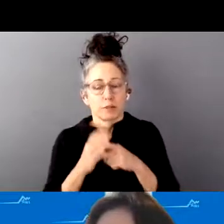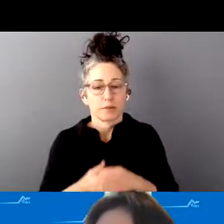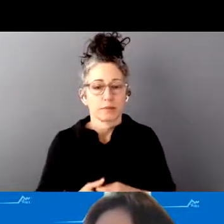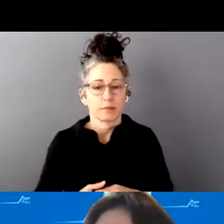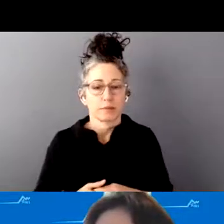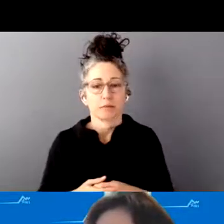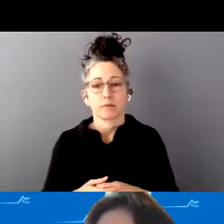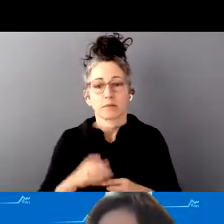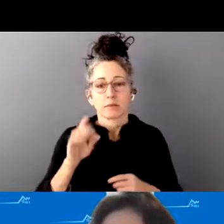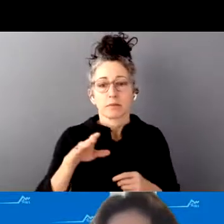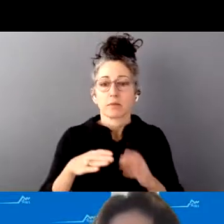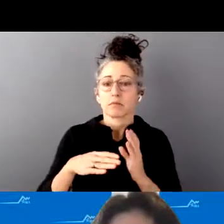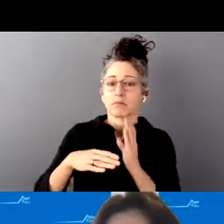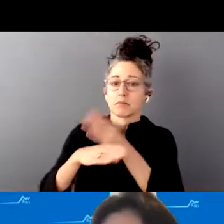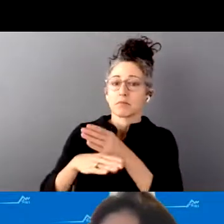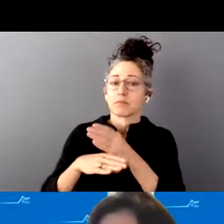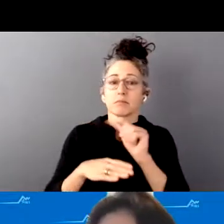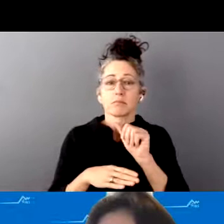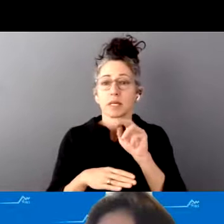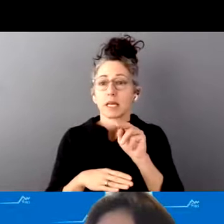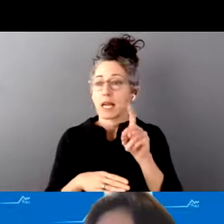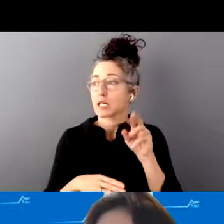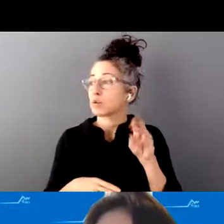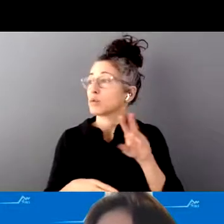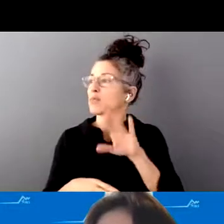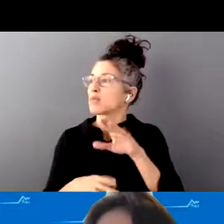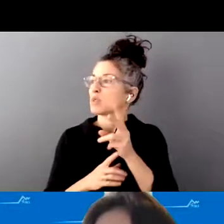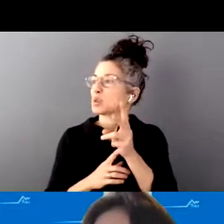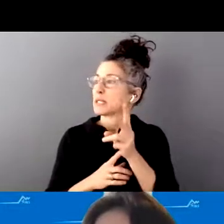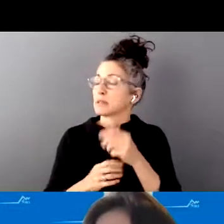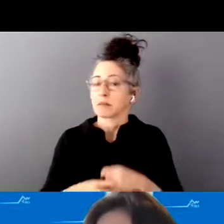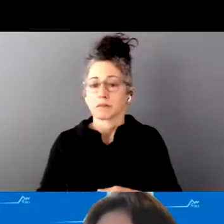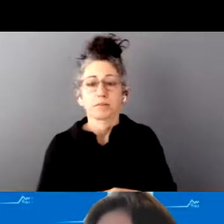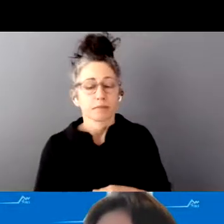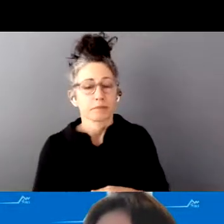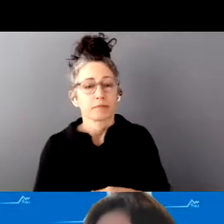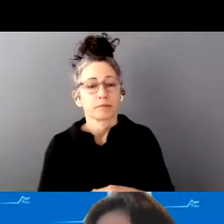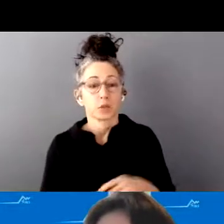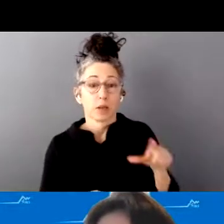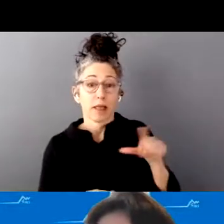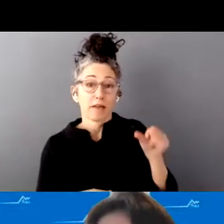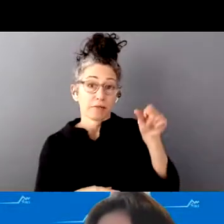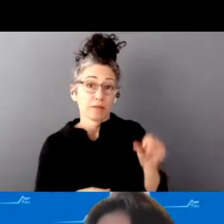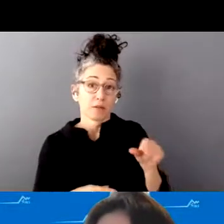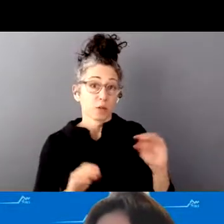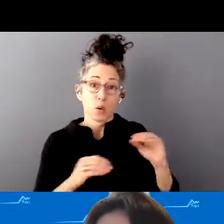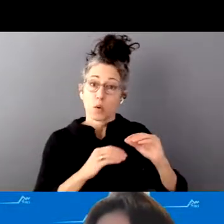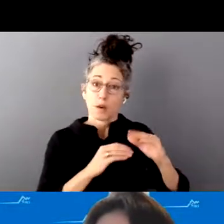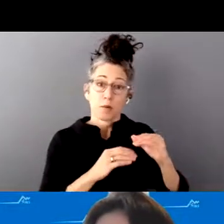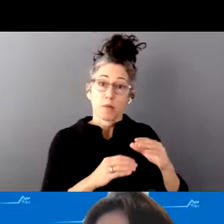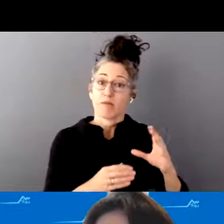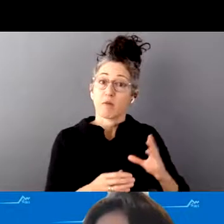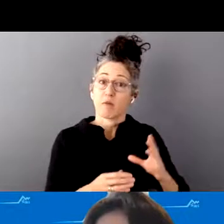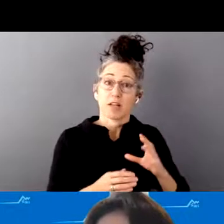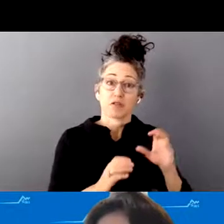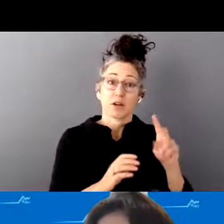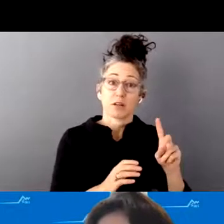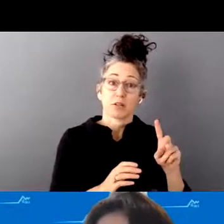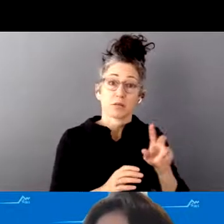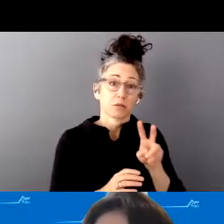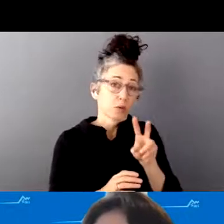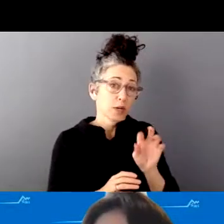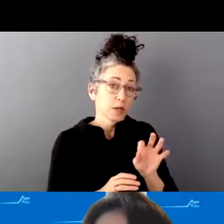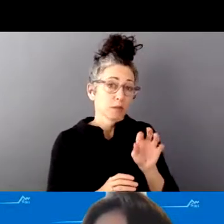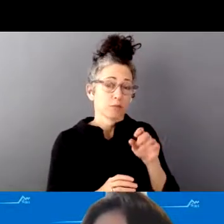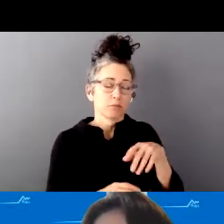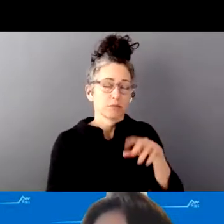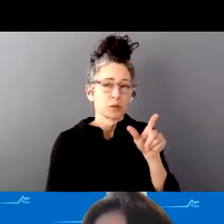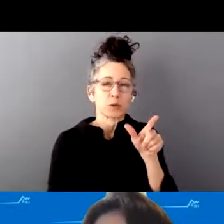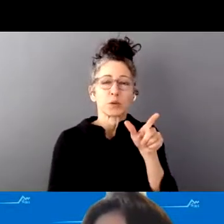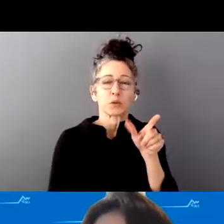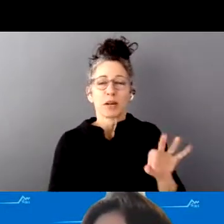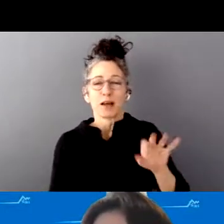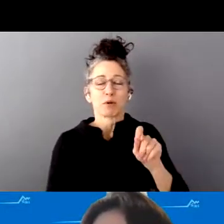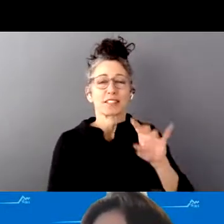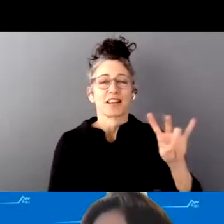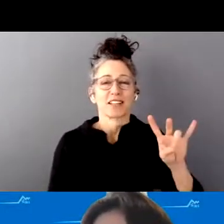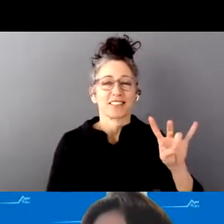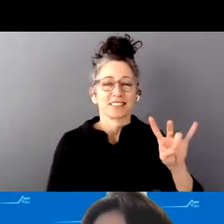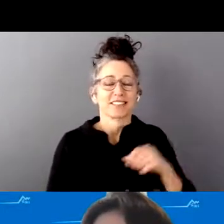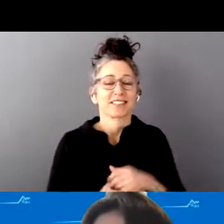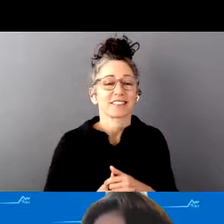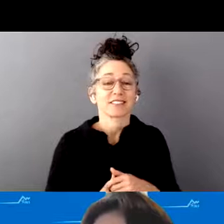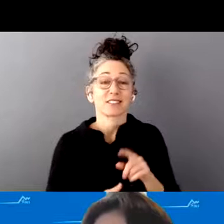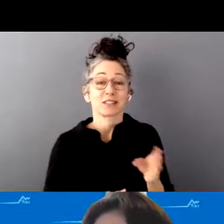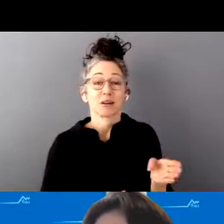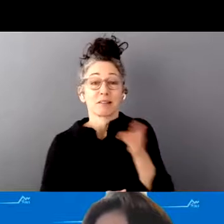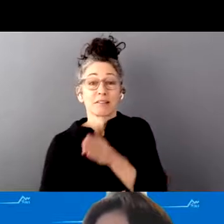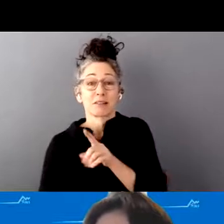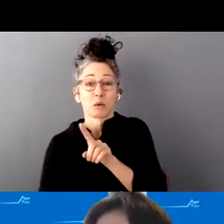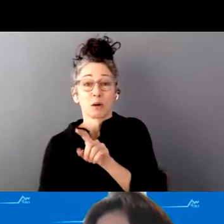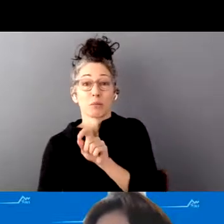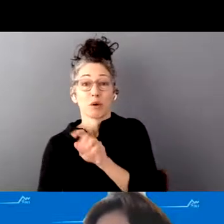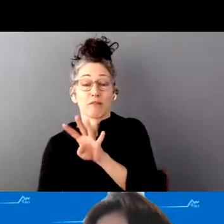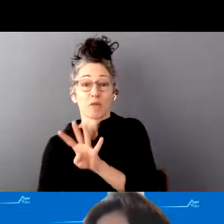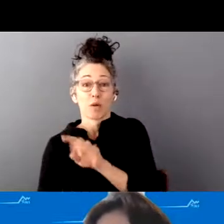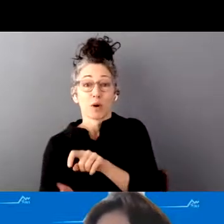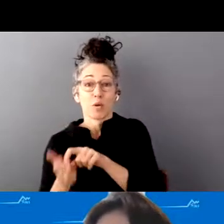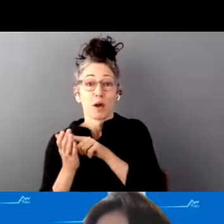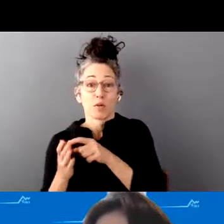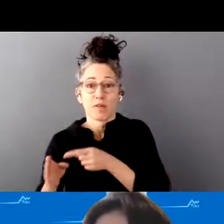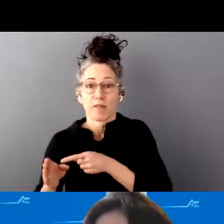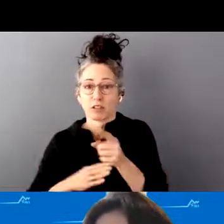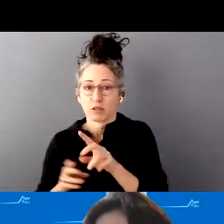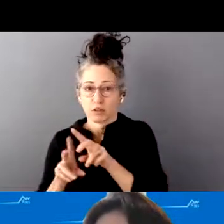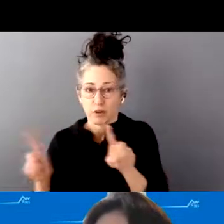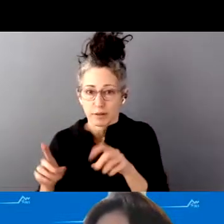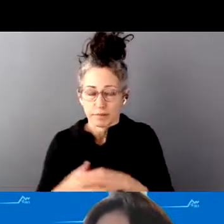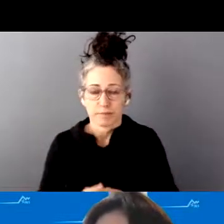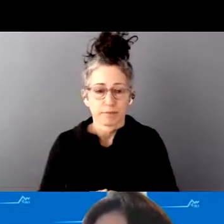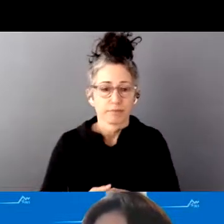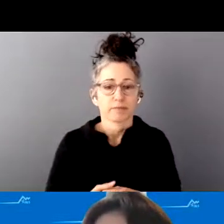On the left is no formal education, which was required for 29.7% of workers. All the way on the right, 1.4% of workers were required to obtain a professional degree for the job. It's important to note that education in the ORS reflects the minimum